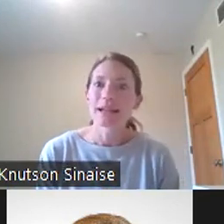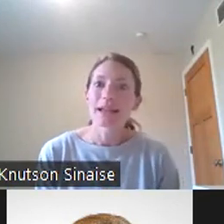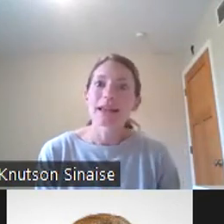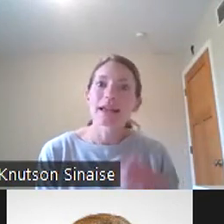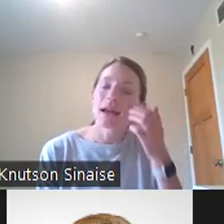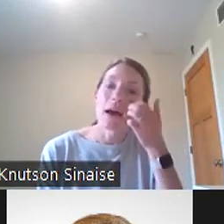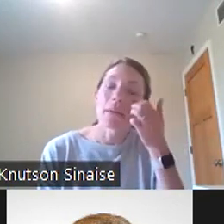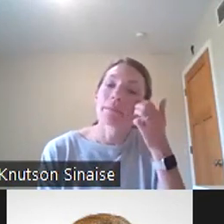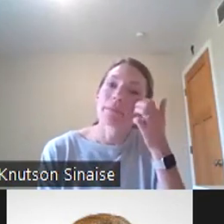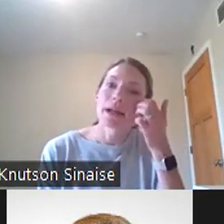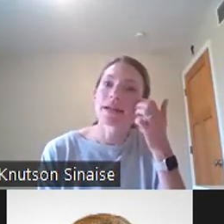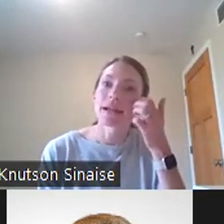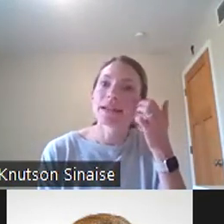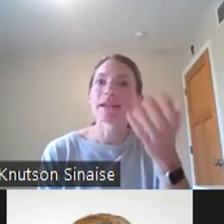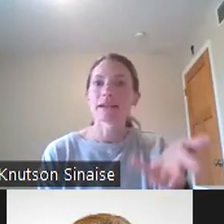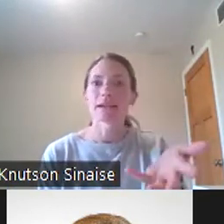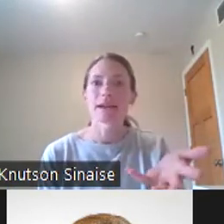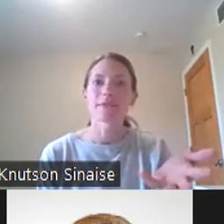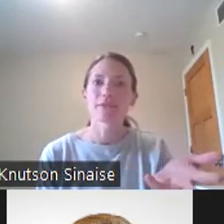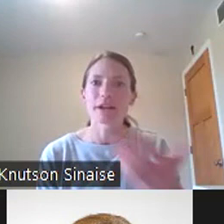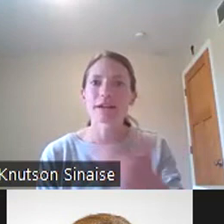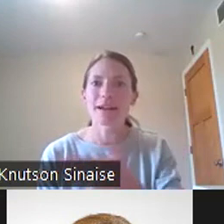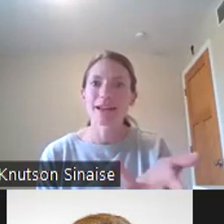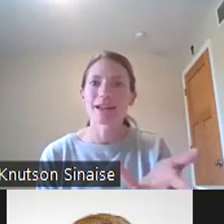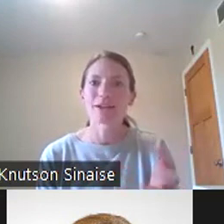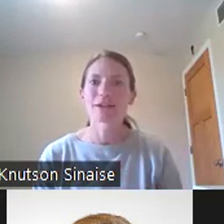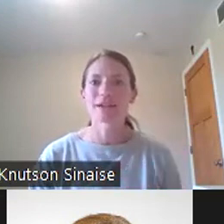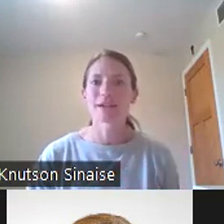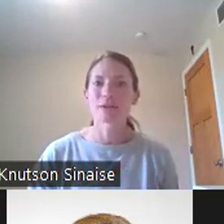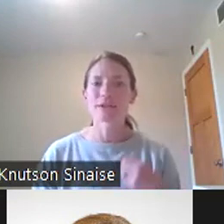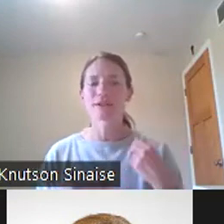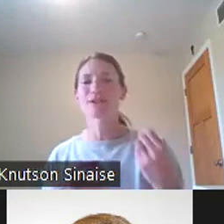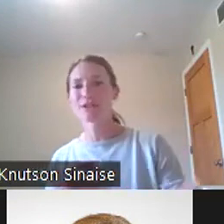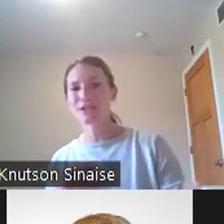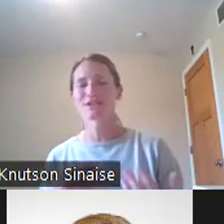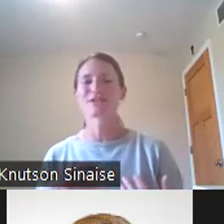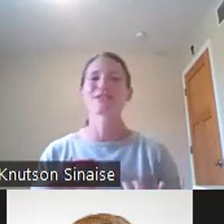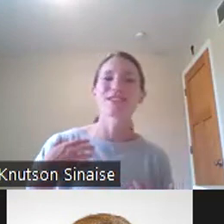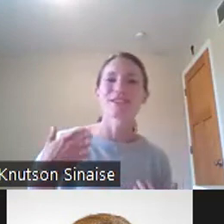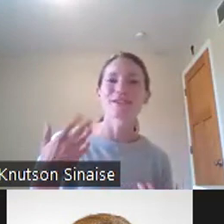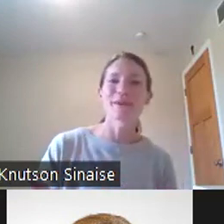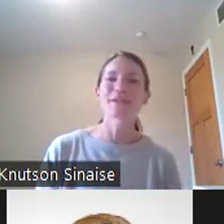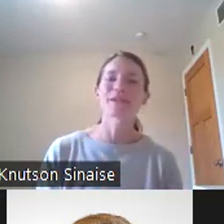I like, Alene, I've read online, these are your sisters, these are your mothers.